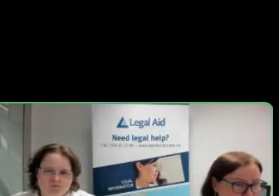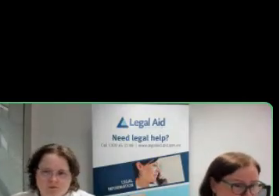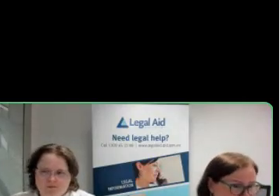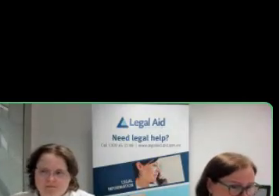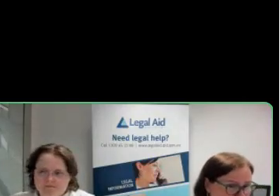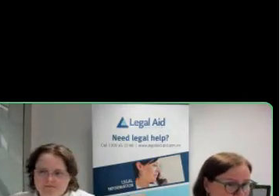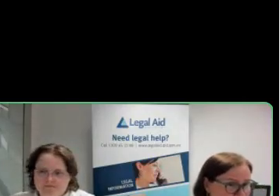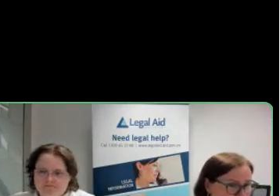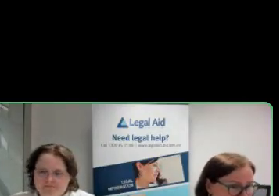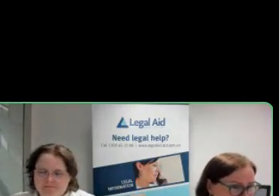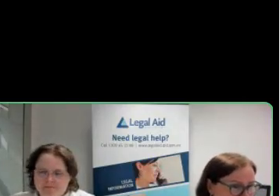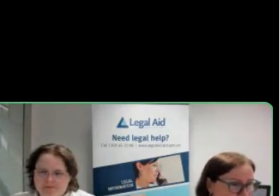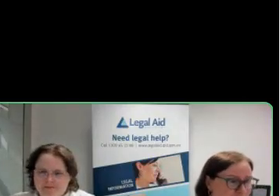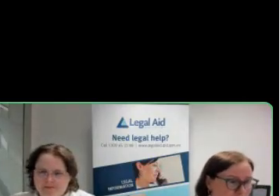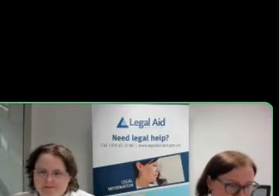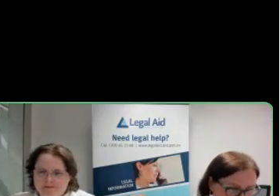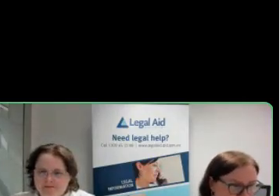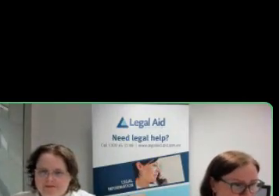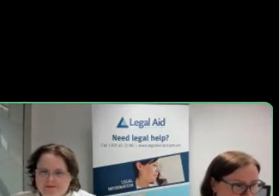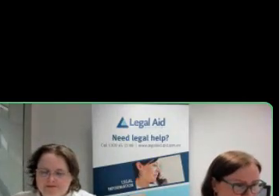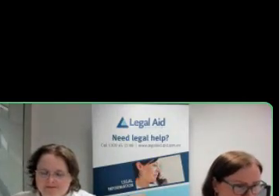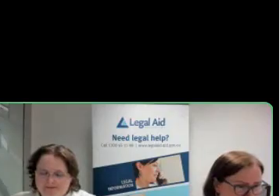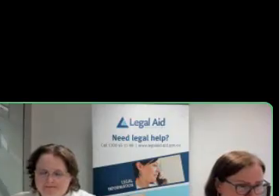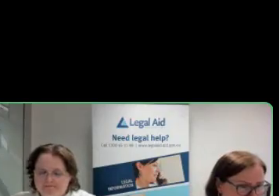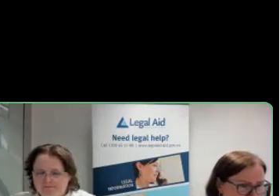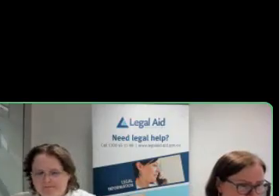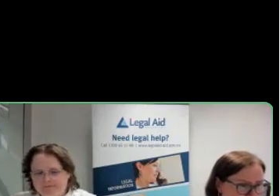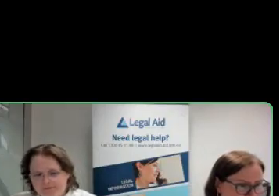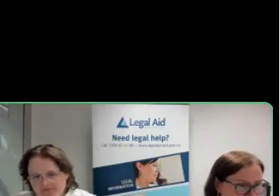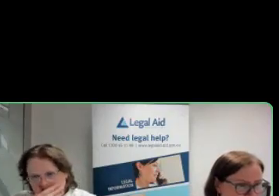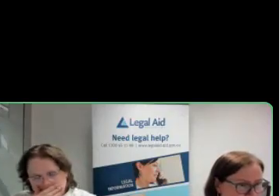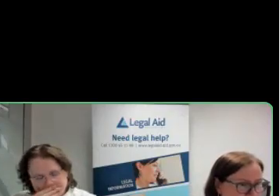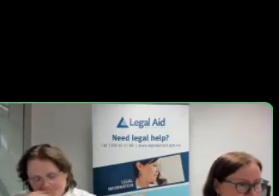if you do have a First Nations client, we encourage you to um use that phone number.